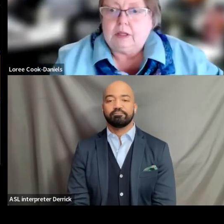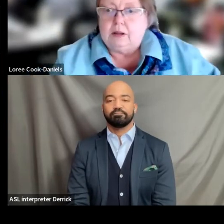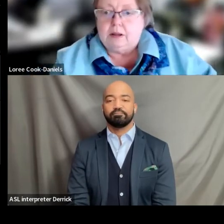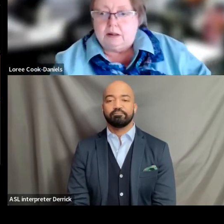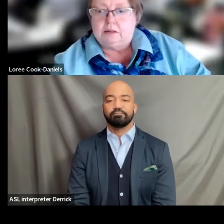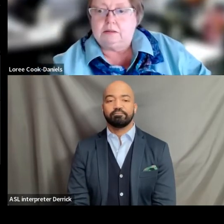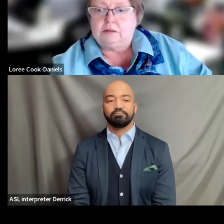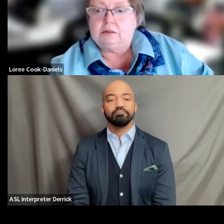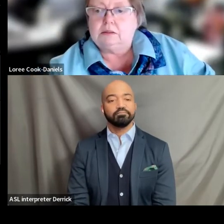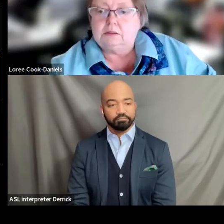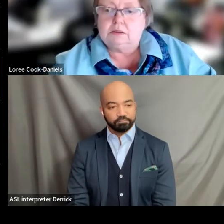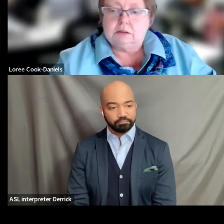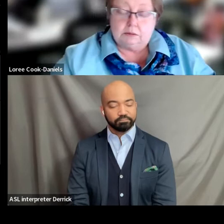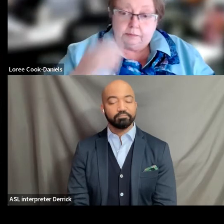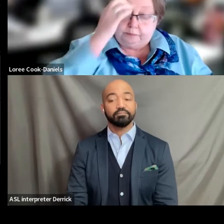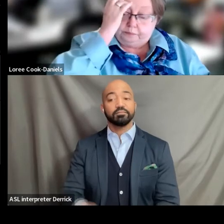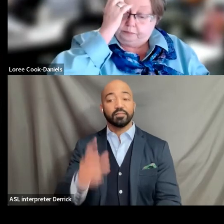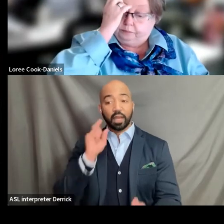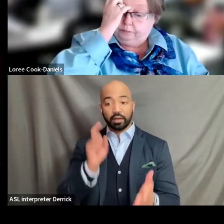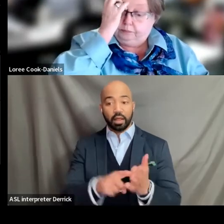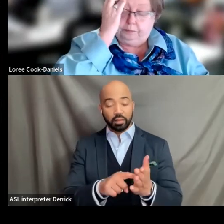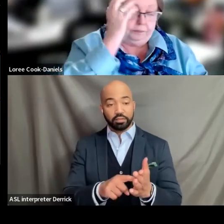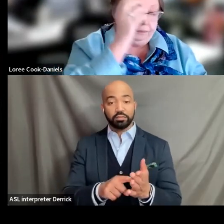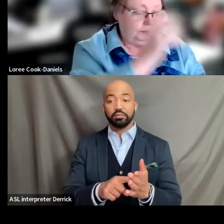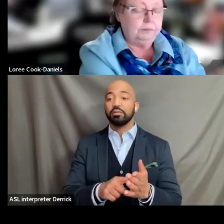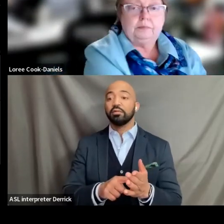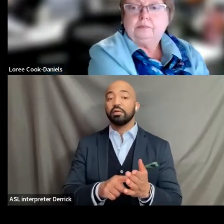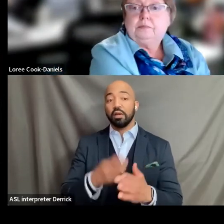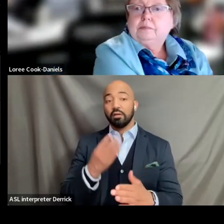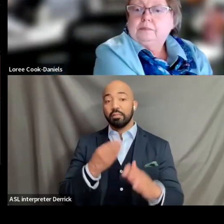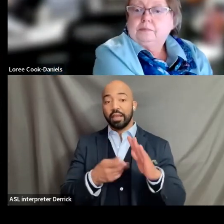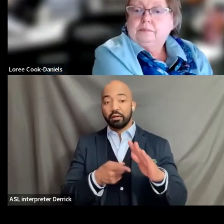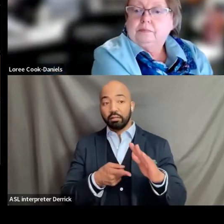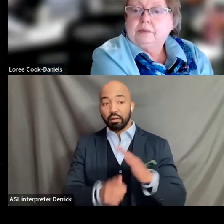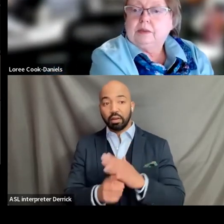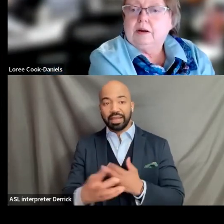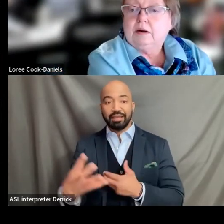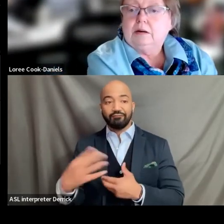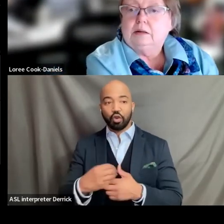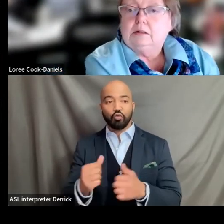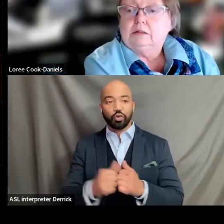So acknowledging that microaggressions are rooted in cultural ideas, not just individuals.